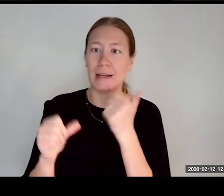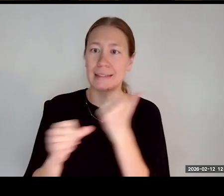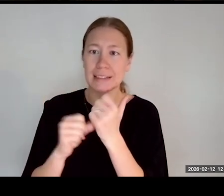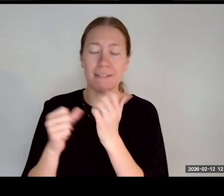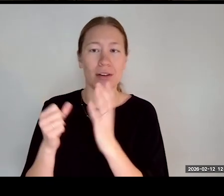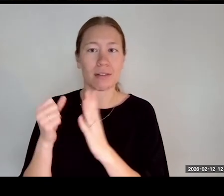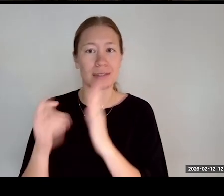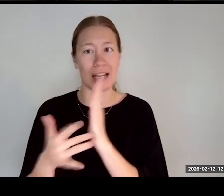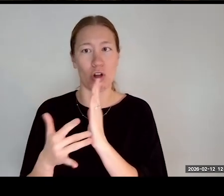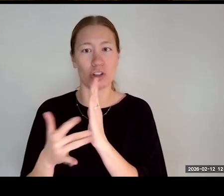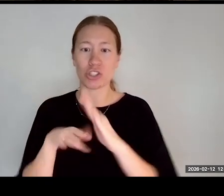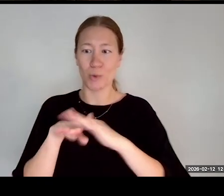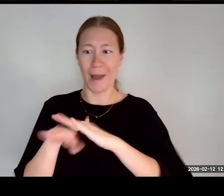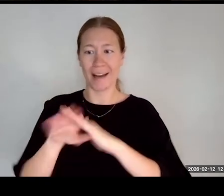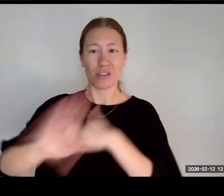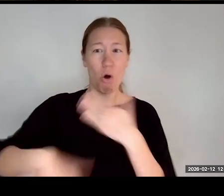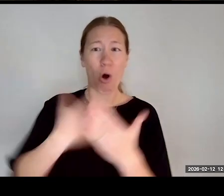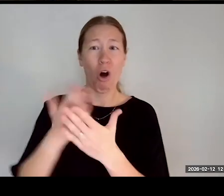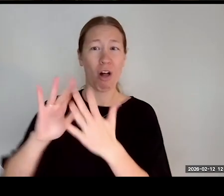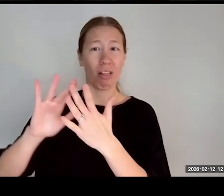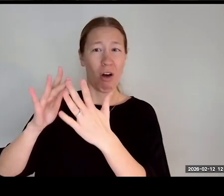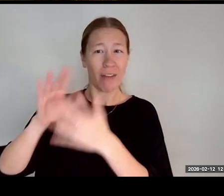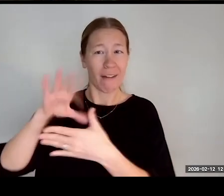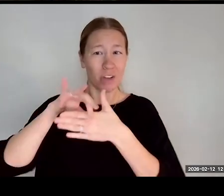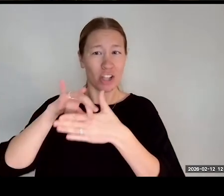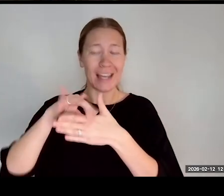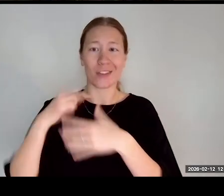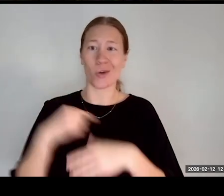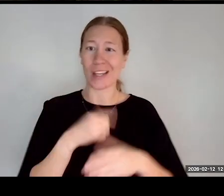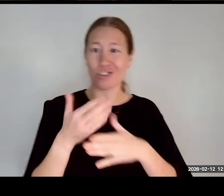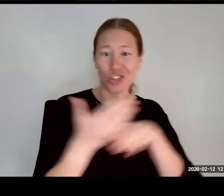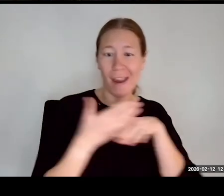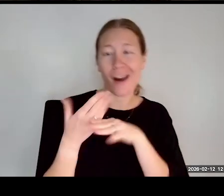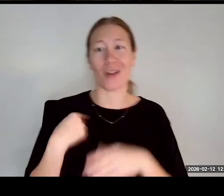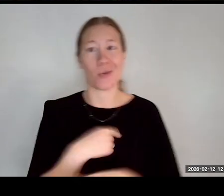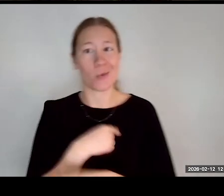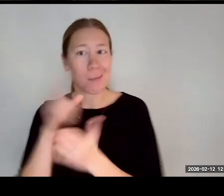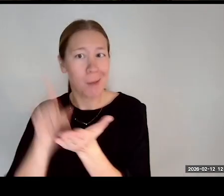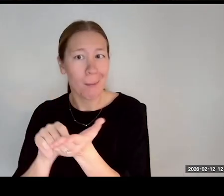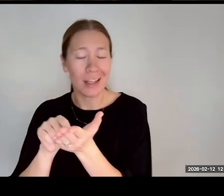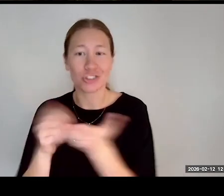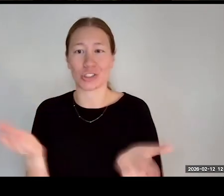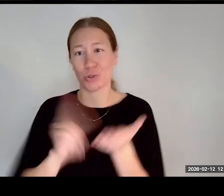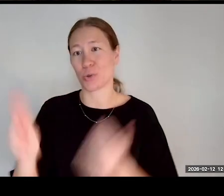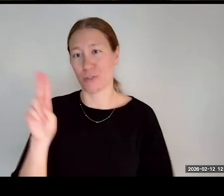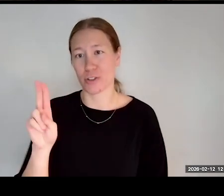of the digital content that we share and publish at the university. It also supports our operational objectives.